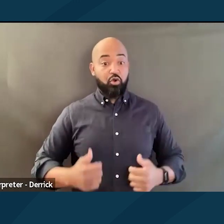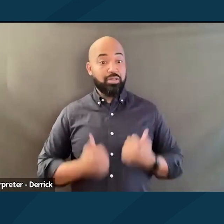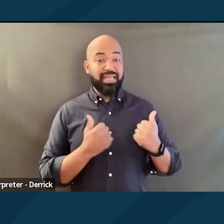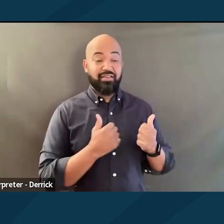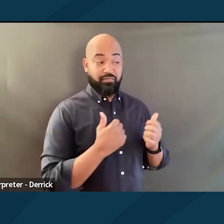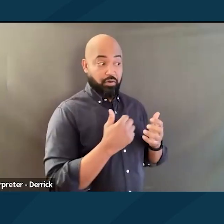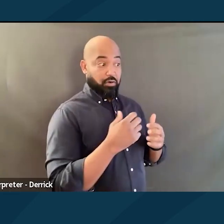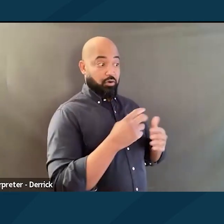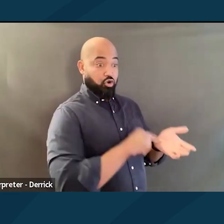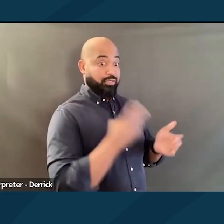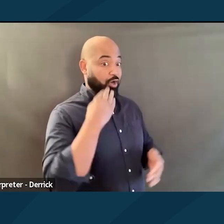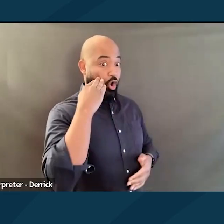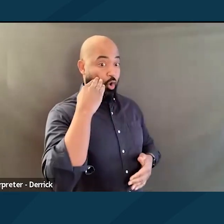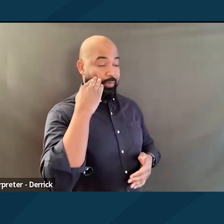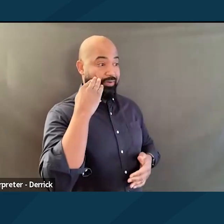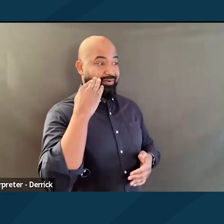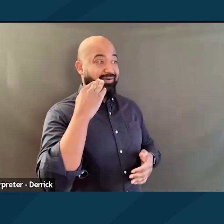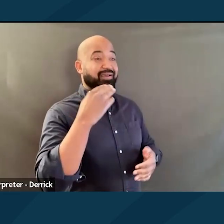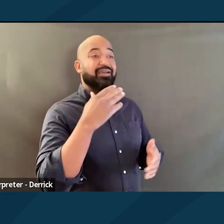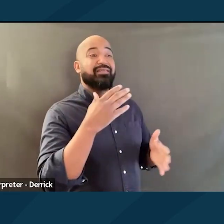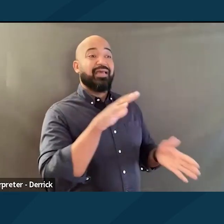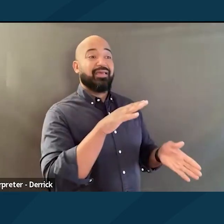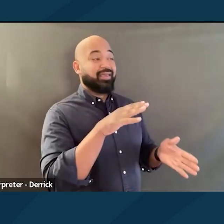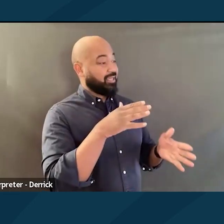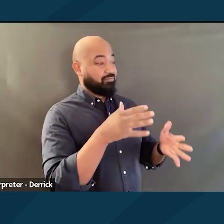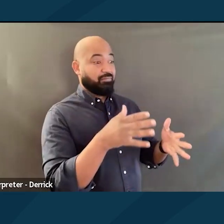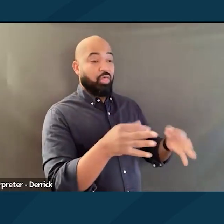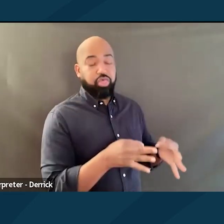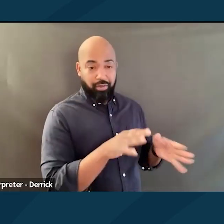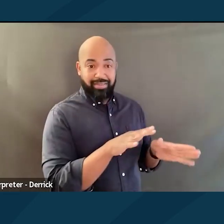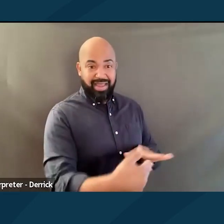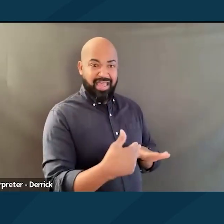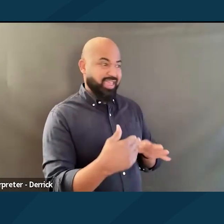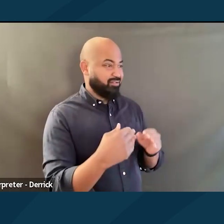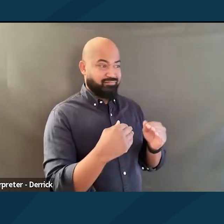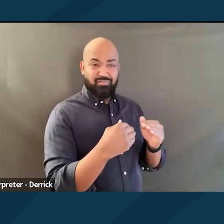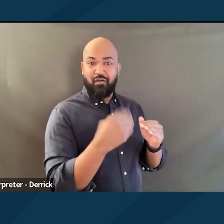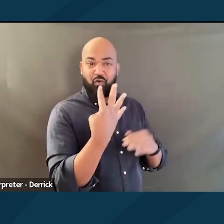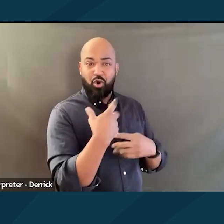homes get shortened by close to four years, compared to those who are not.